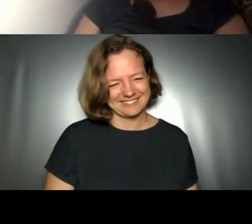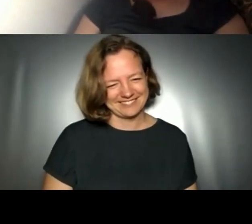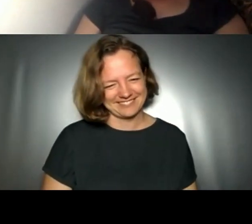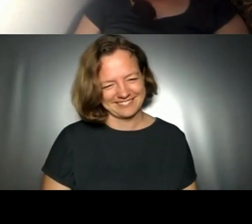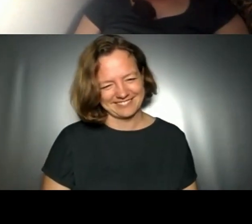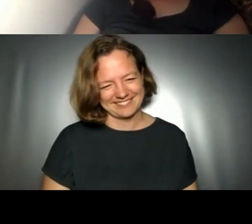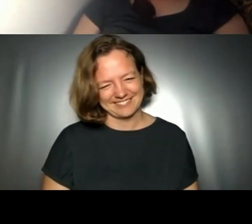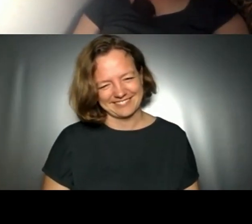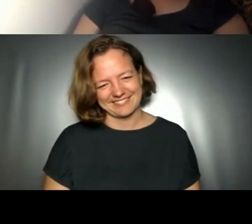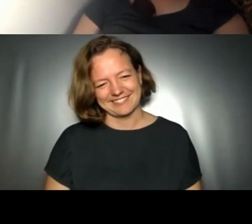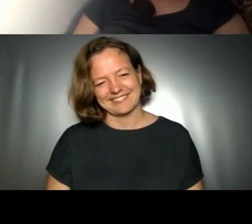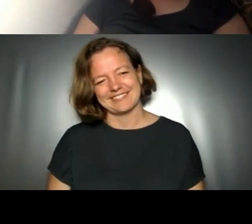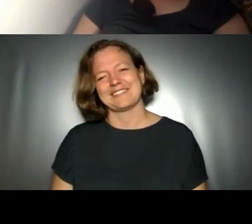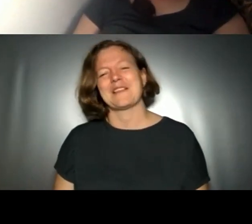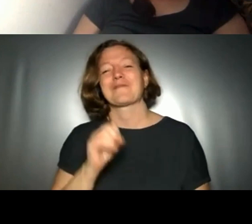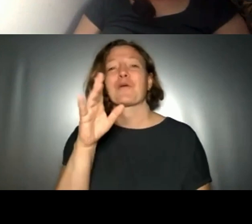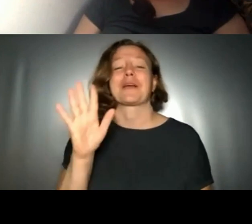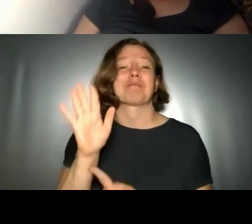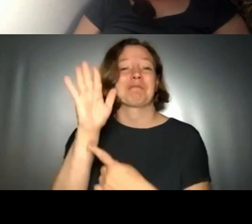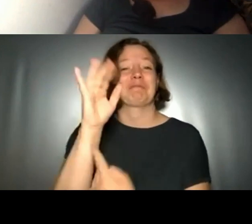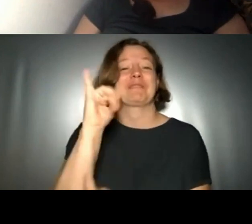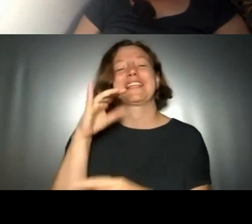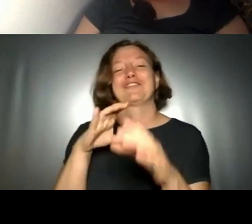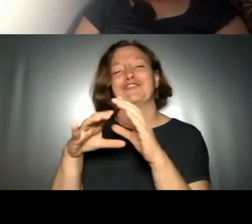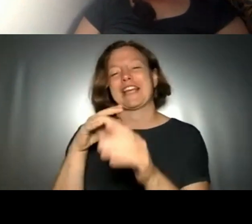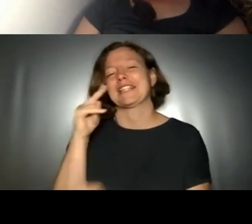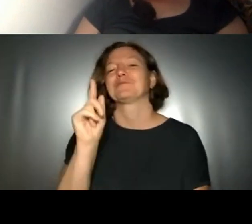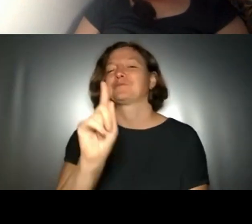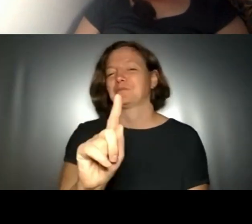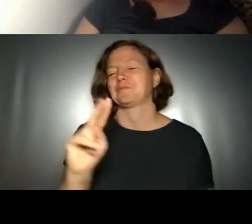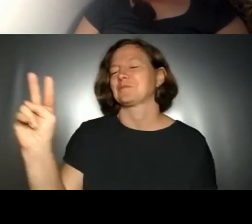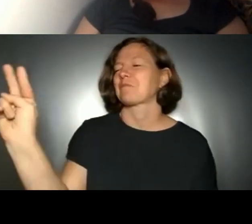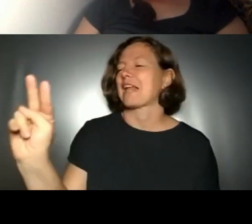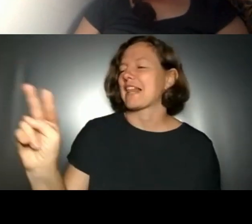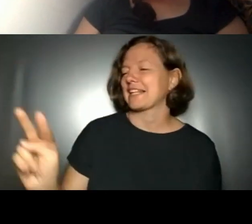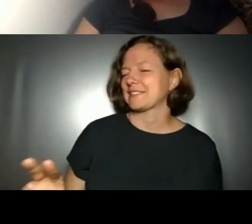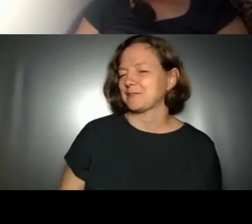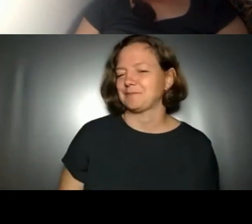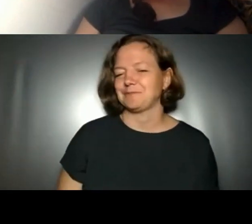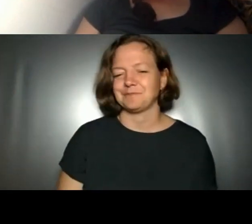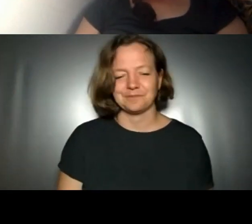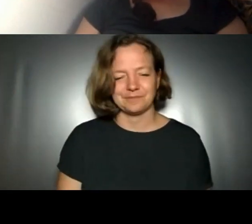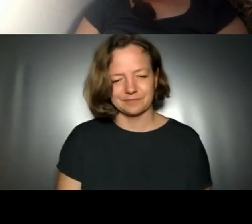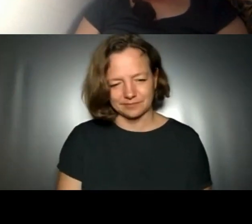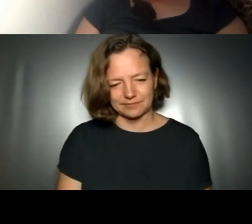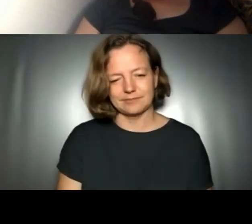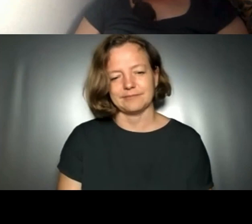Noa Winter: Okay, we have something in the chat from Heidi and I will just read it out: